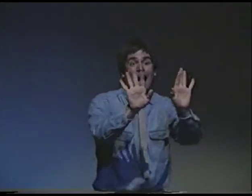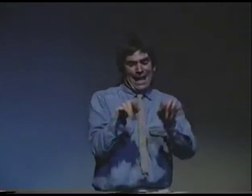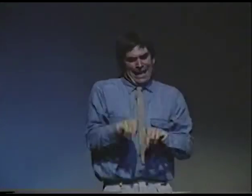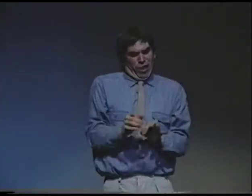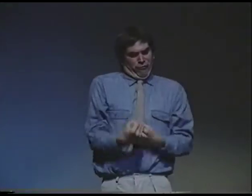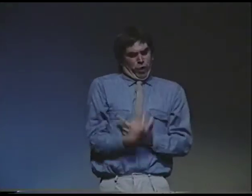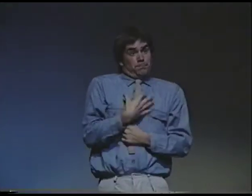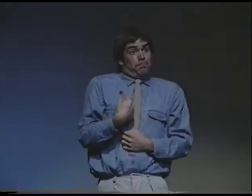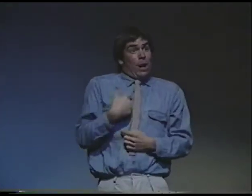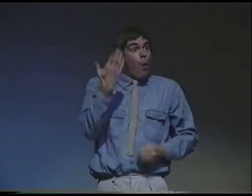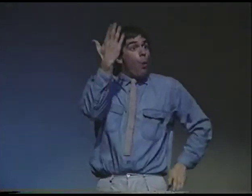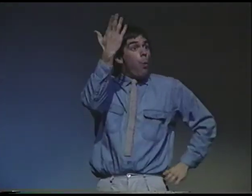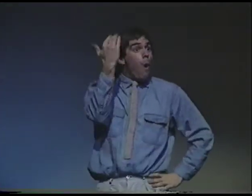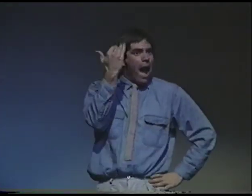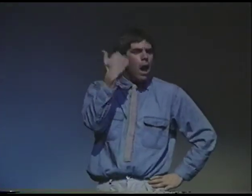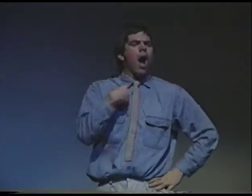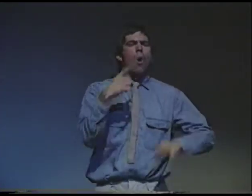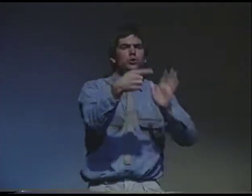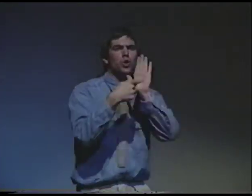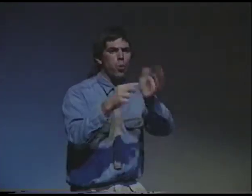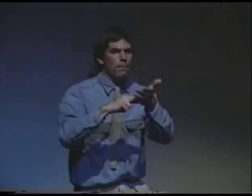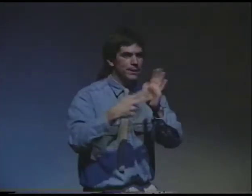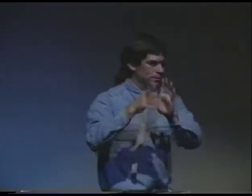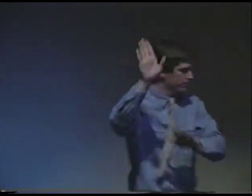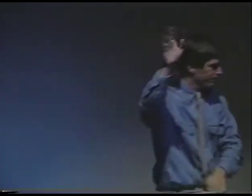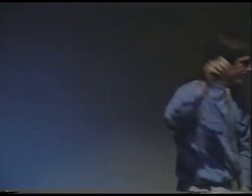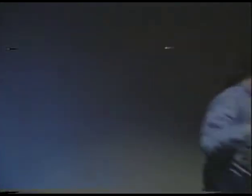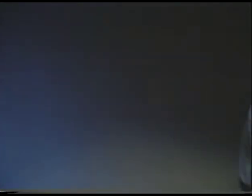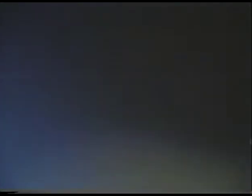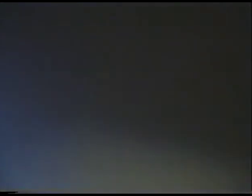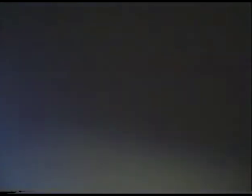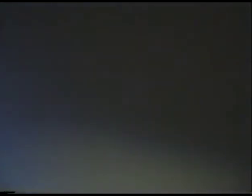You think it's nothing, but it was a strong influence. And I'll show you what I mean.